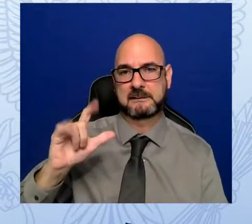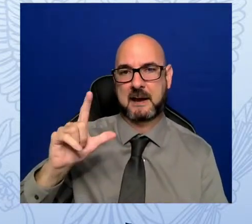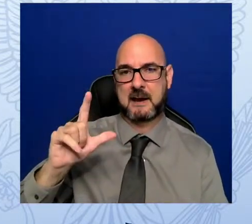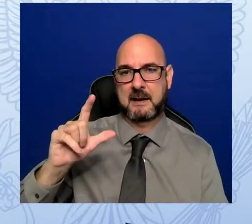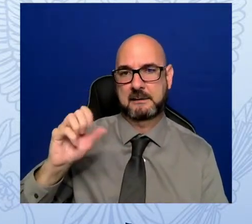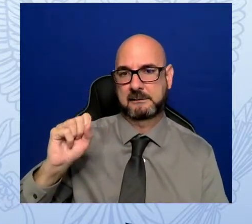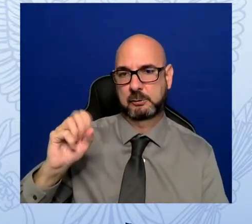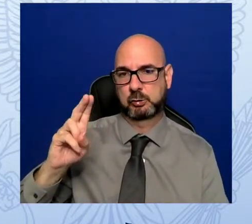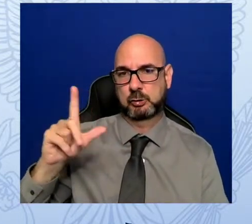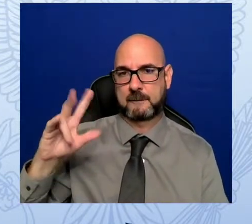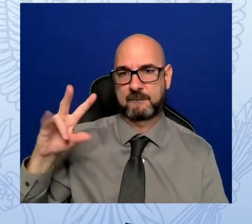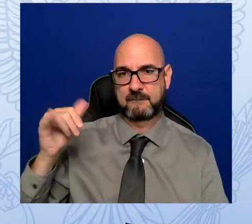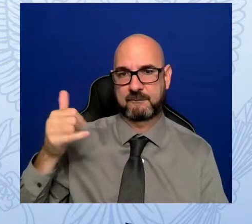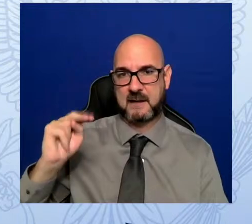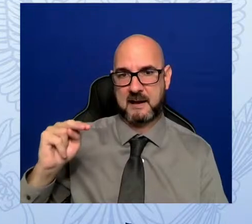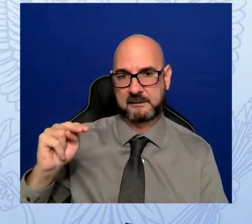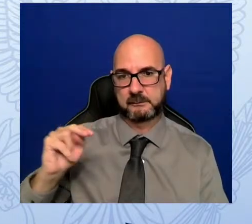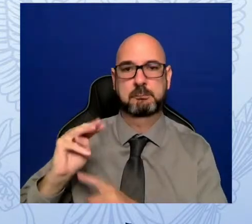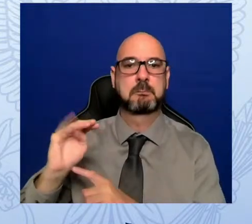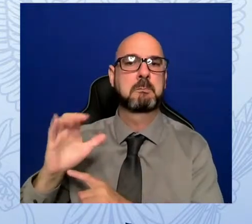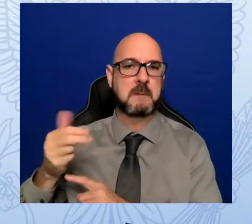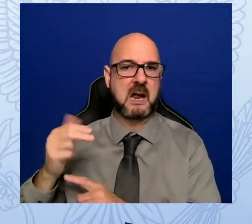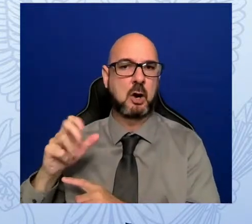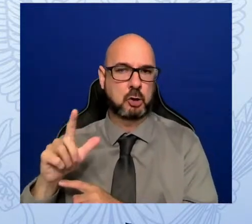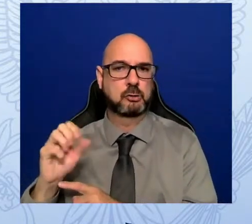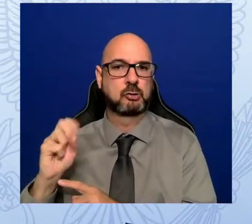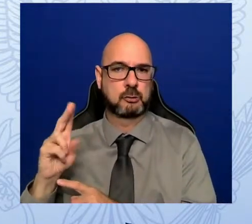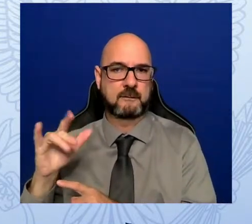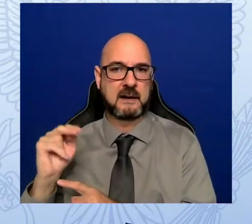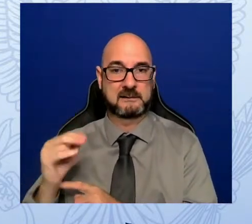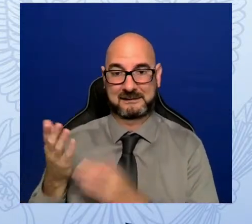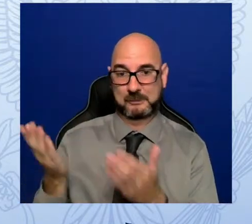and as of today, veteran Michael Sullivan.